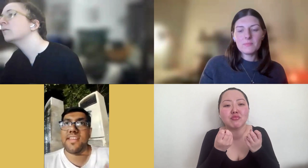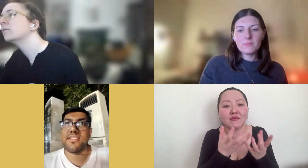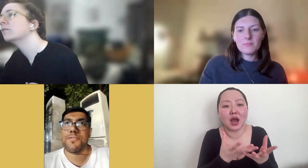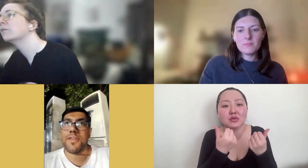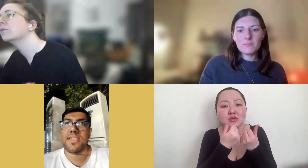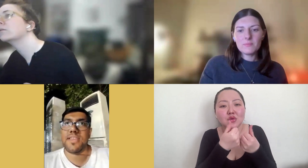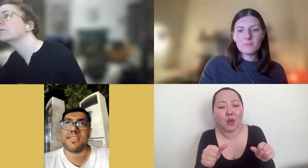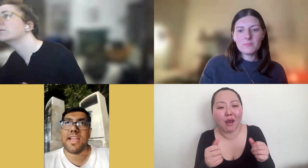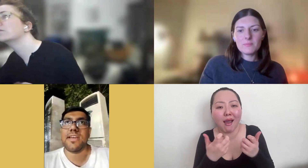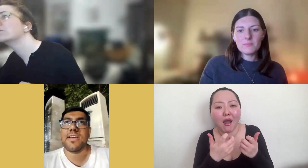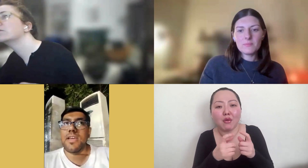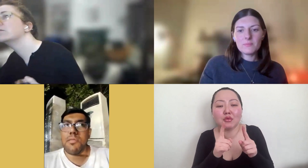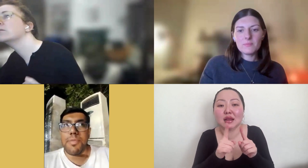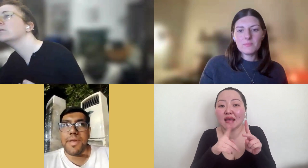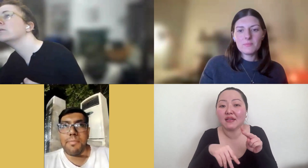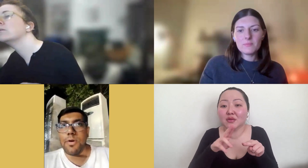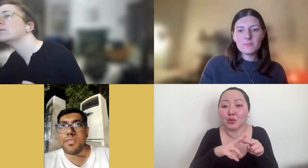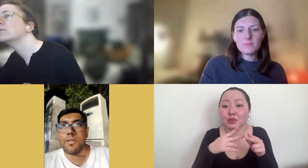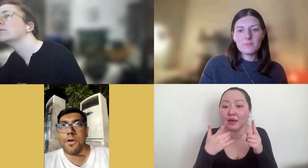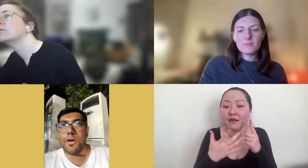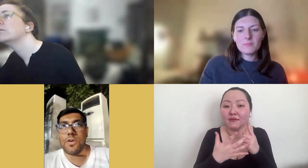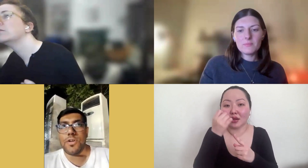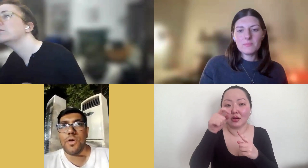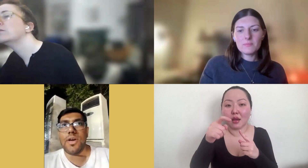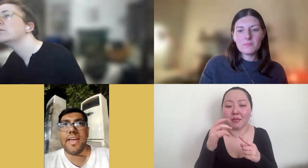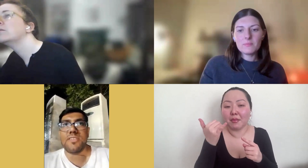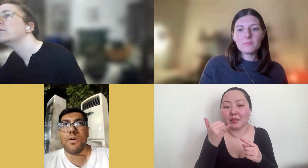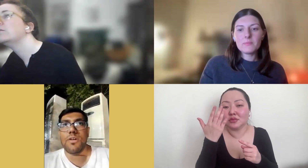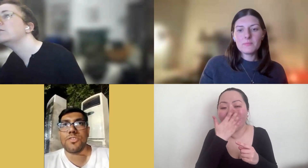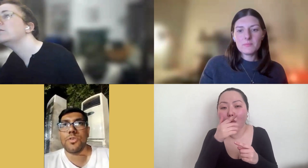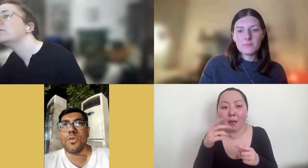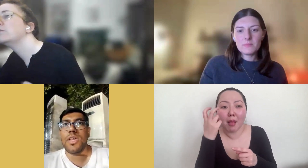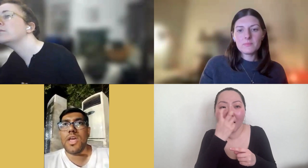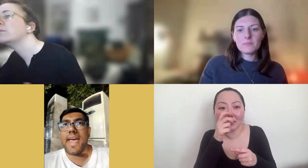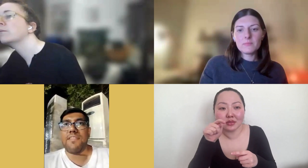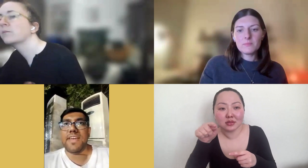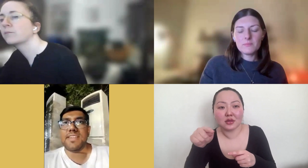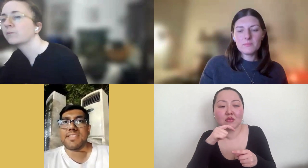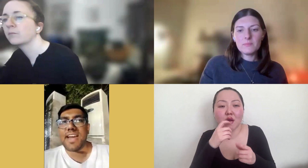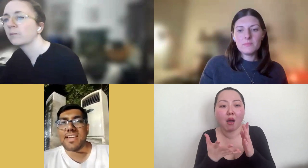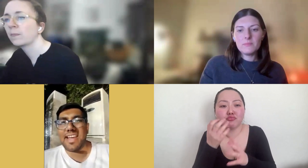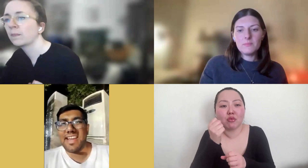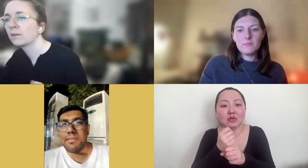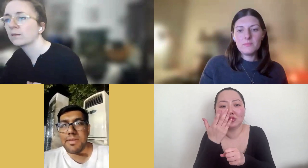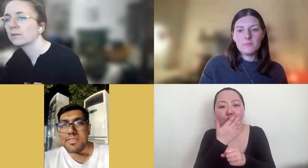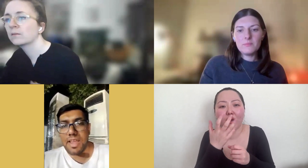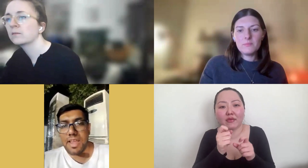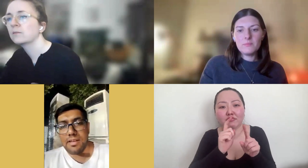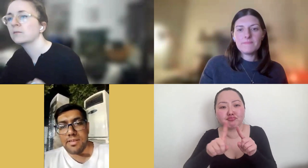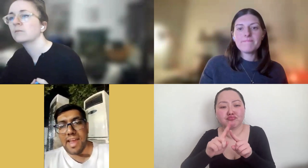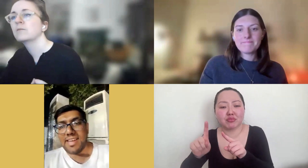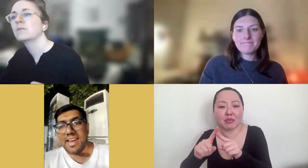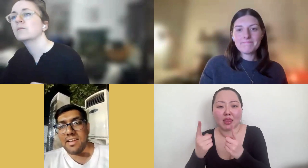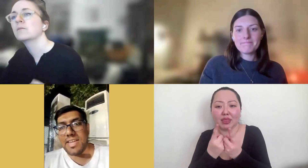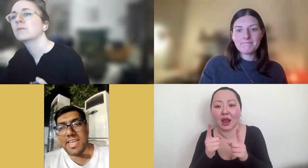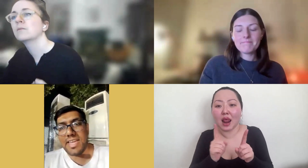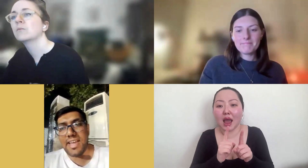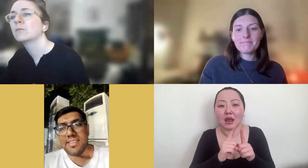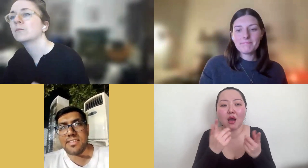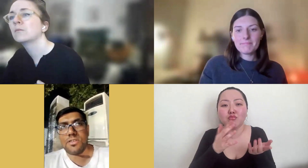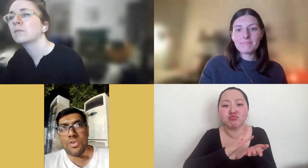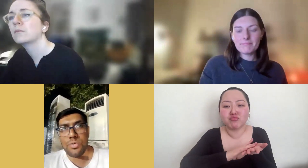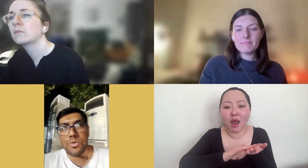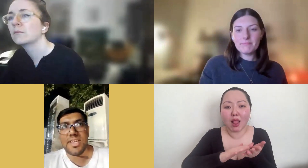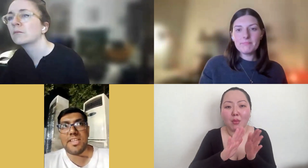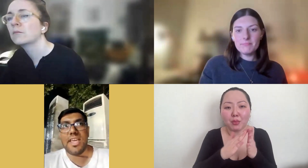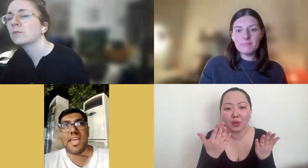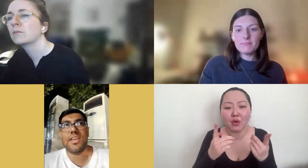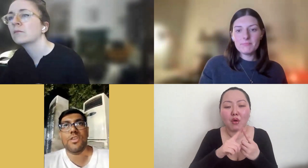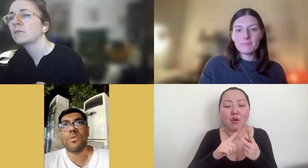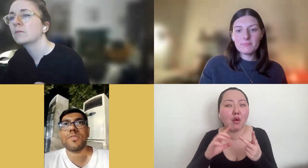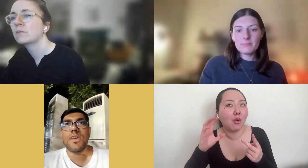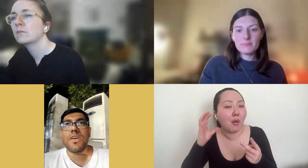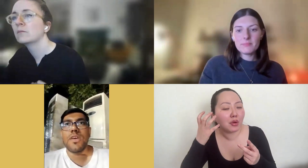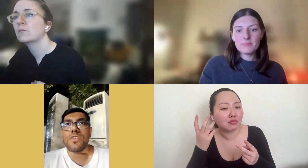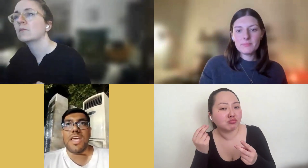various different things like Braille books, of course, and having tactile tools they can use. So